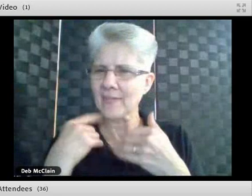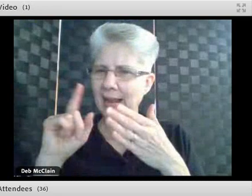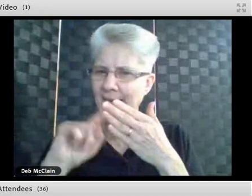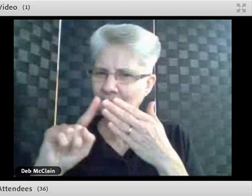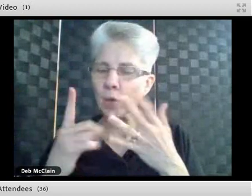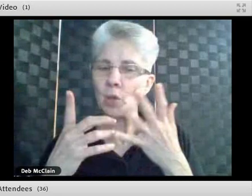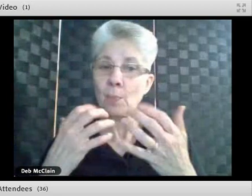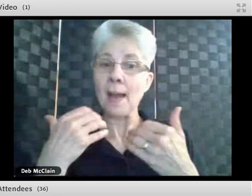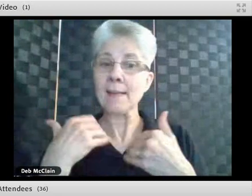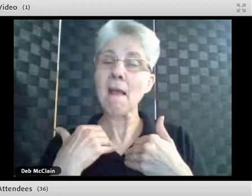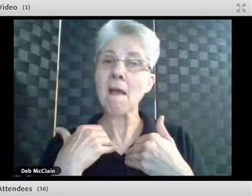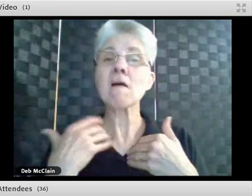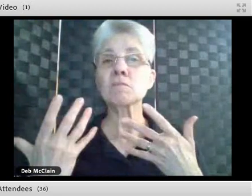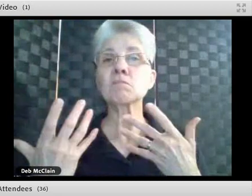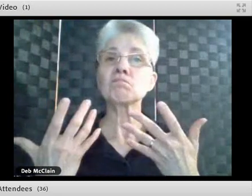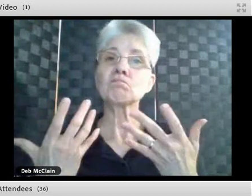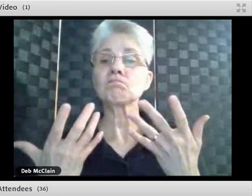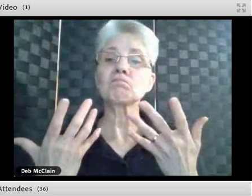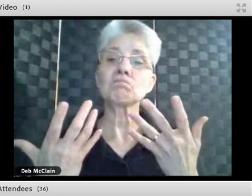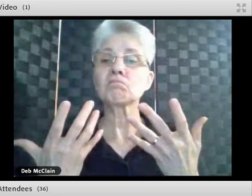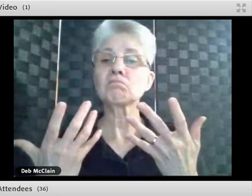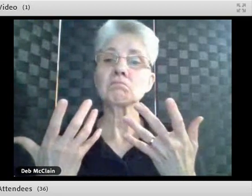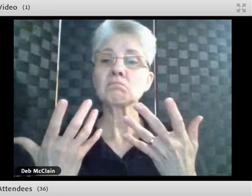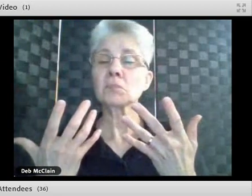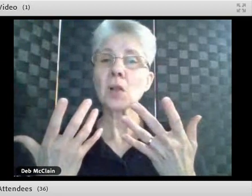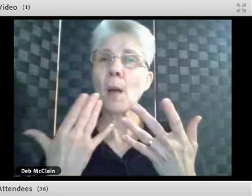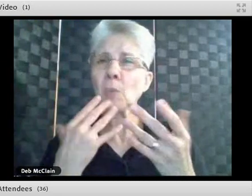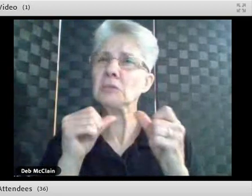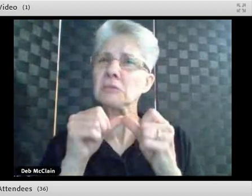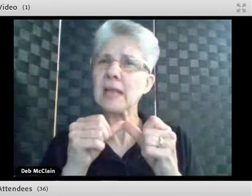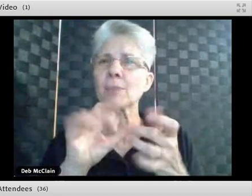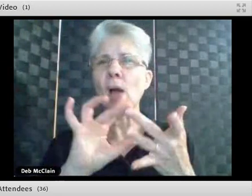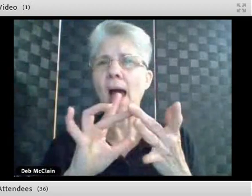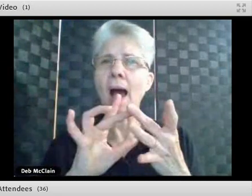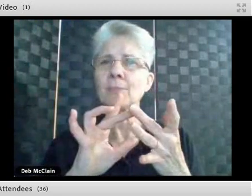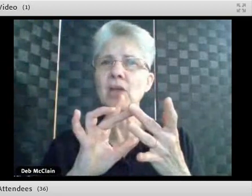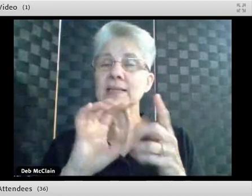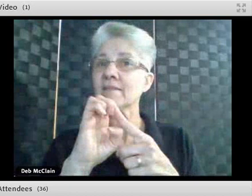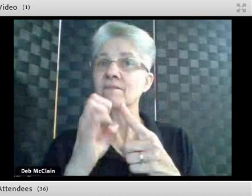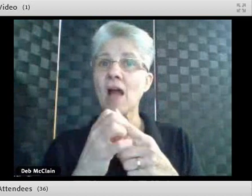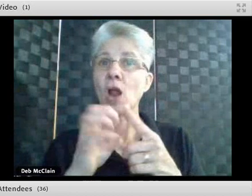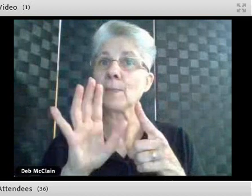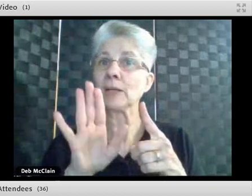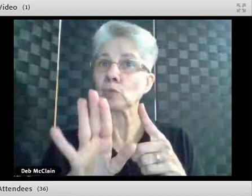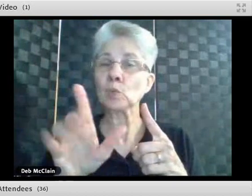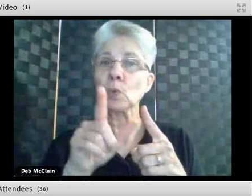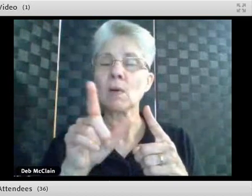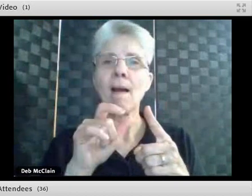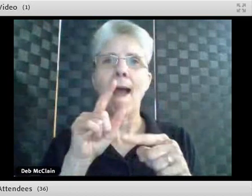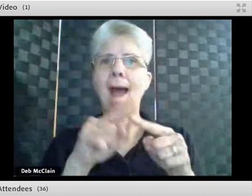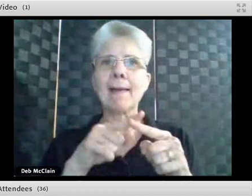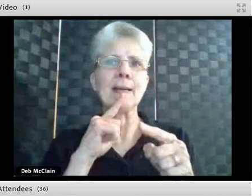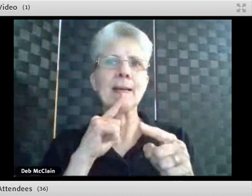you might have a pretty stable digital object environment. You know, I can't make any promises,